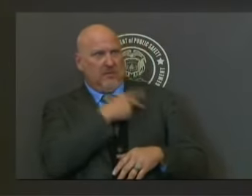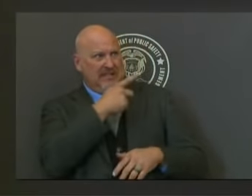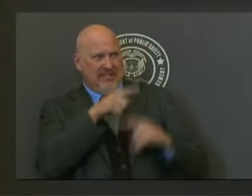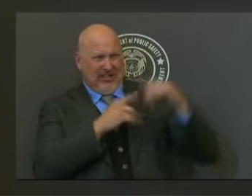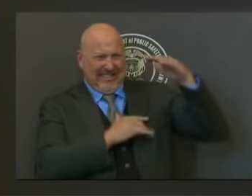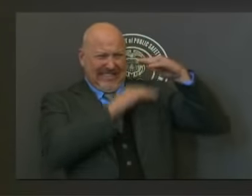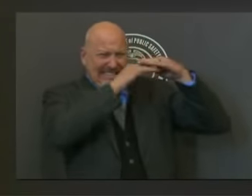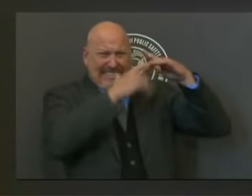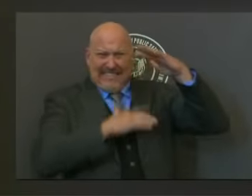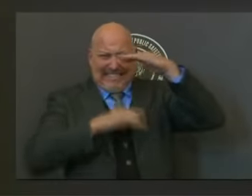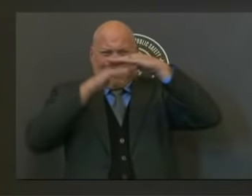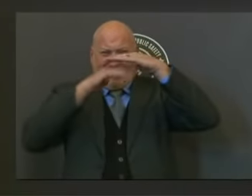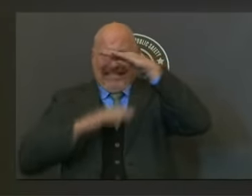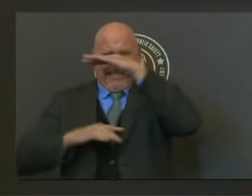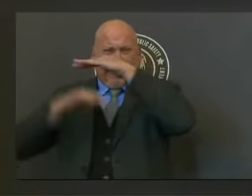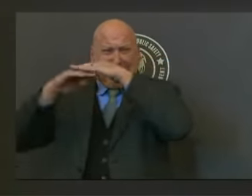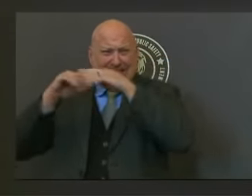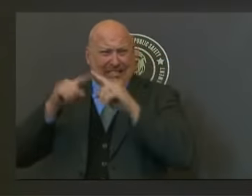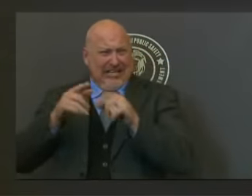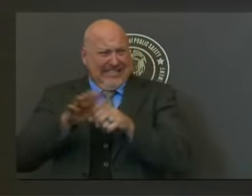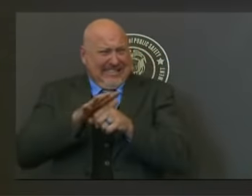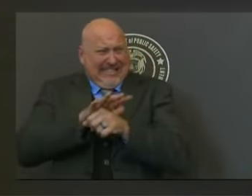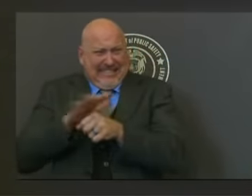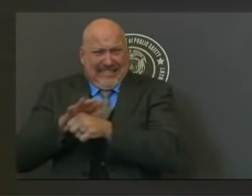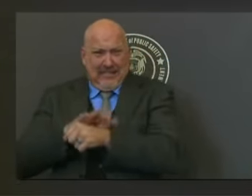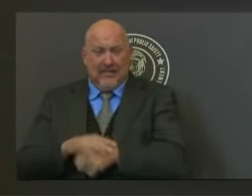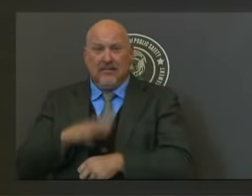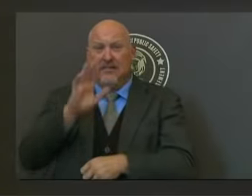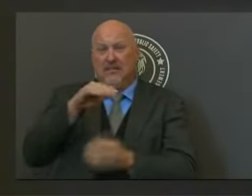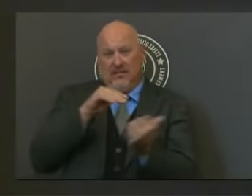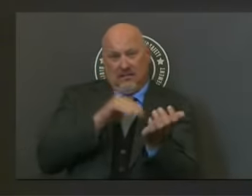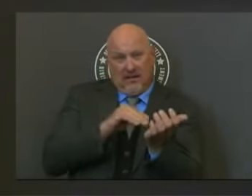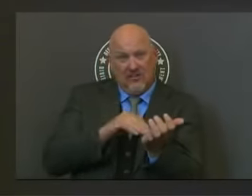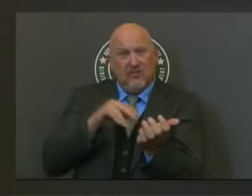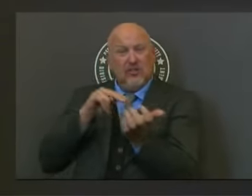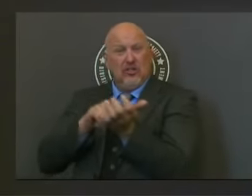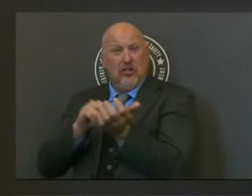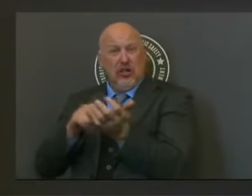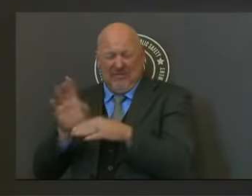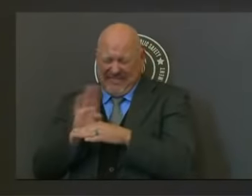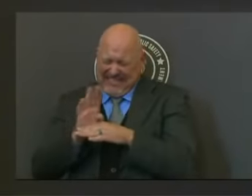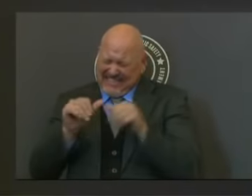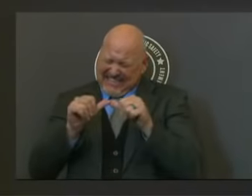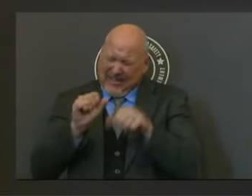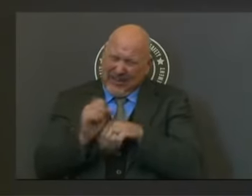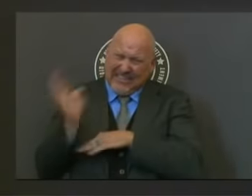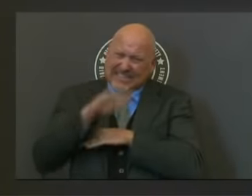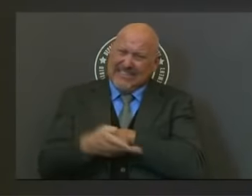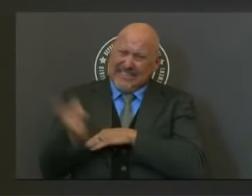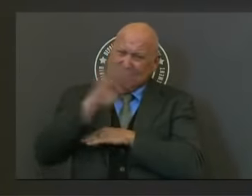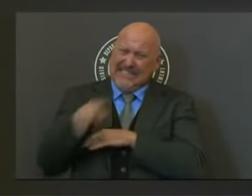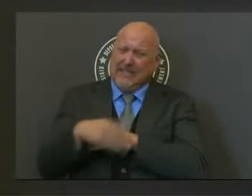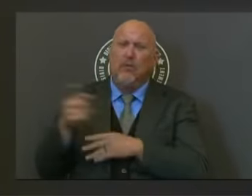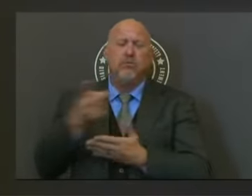overwhelmed and exhausted